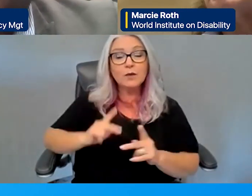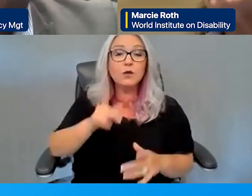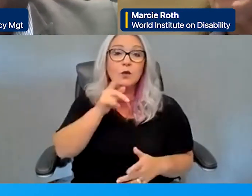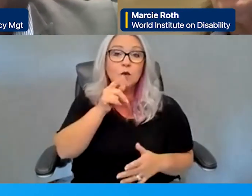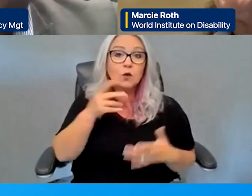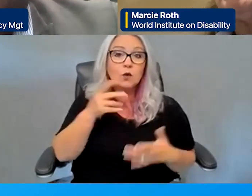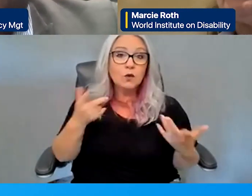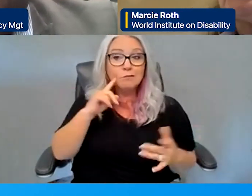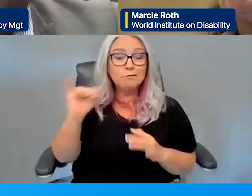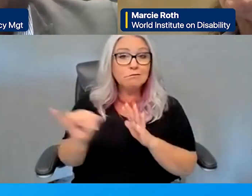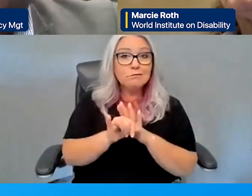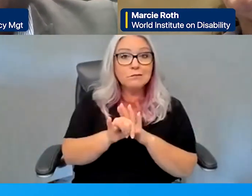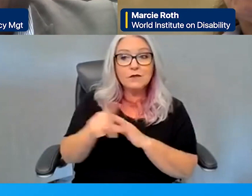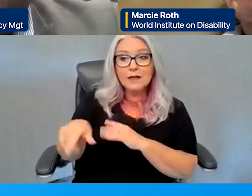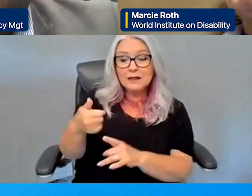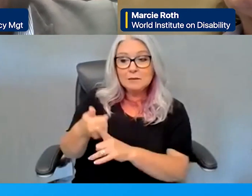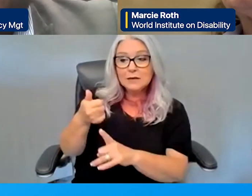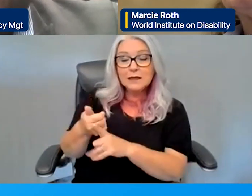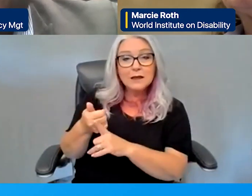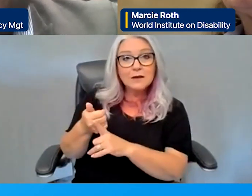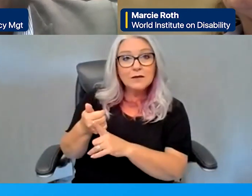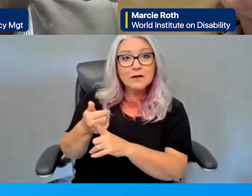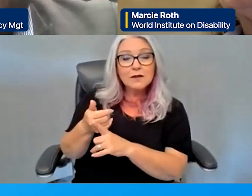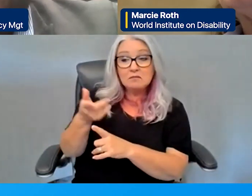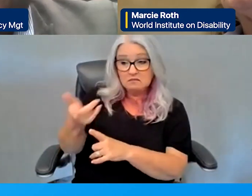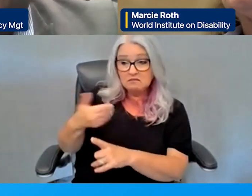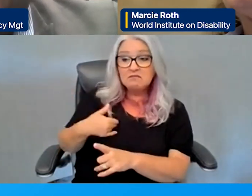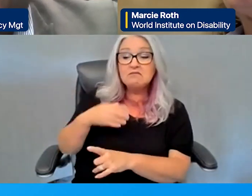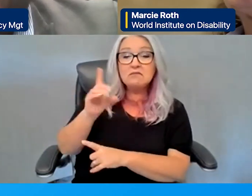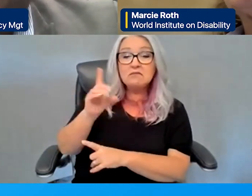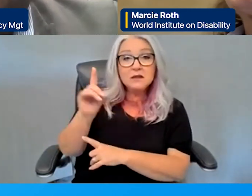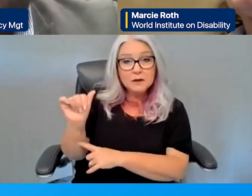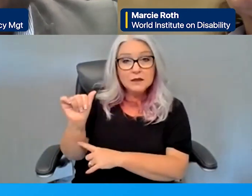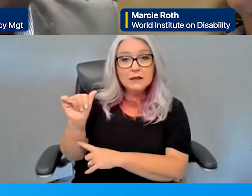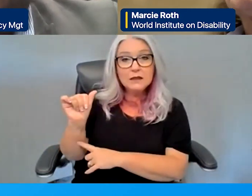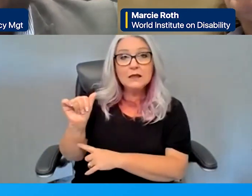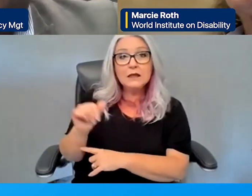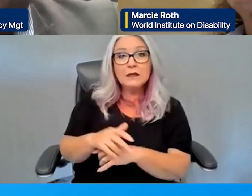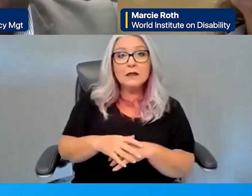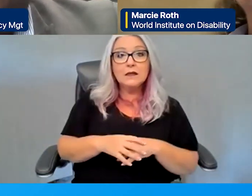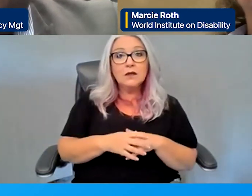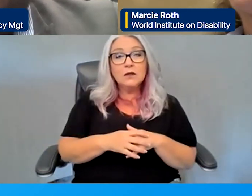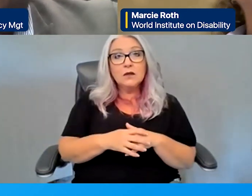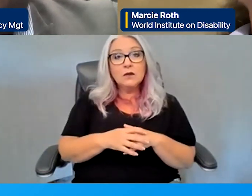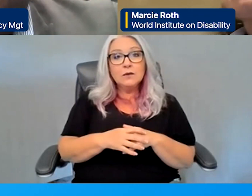identified as either disability